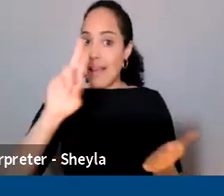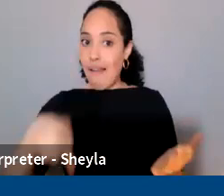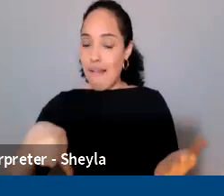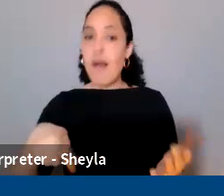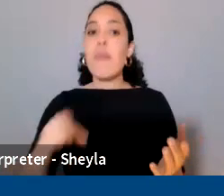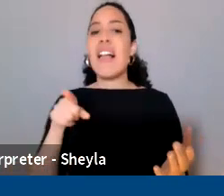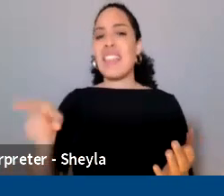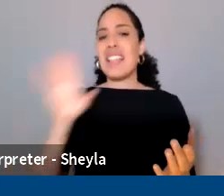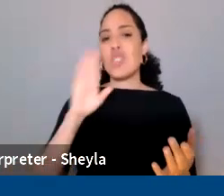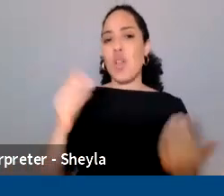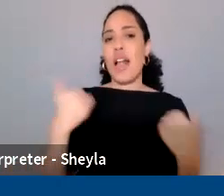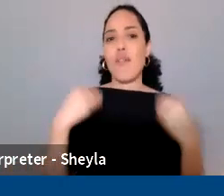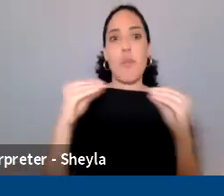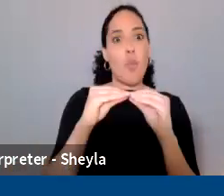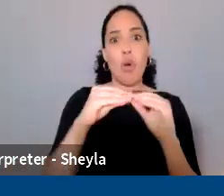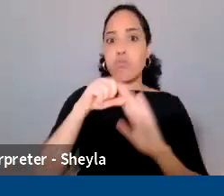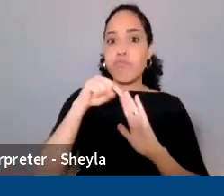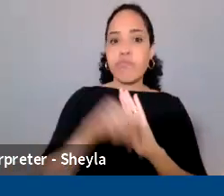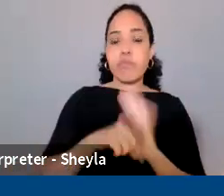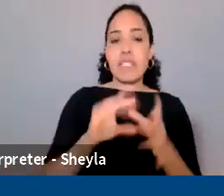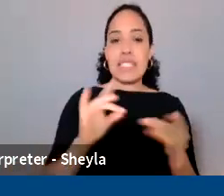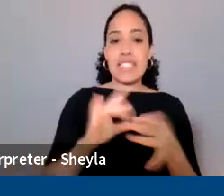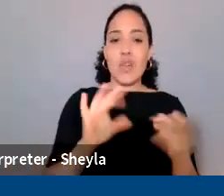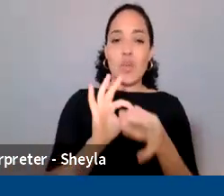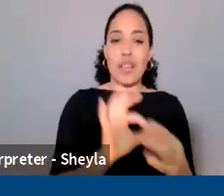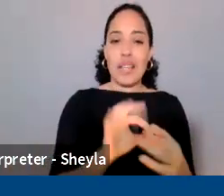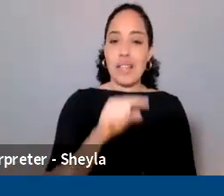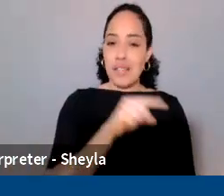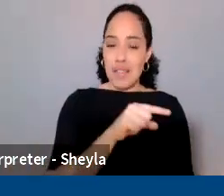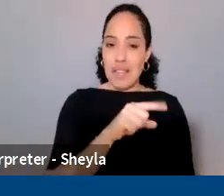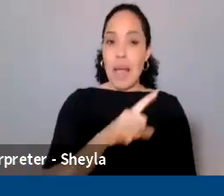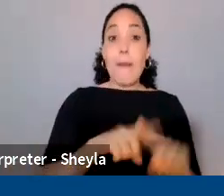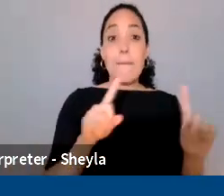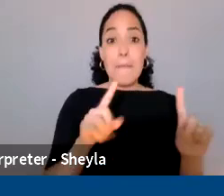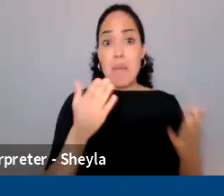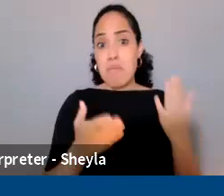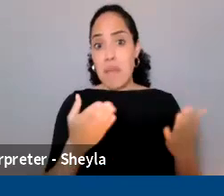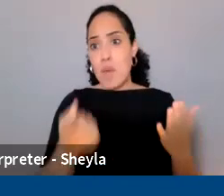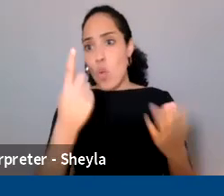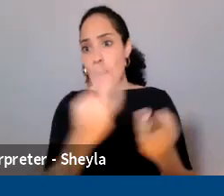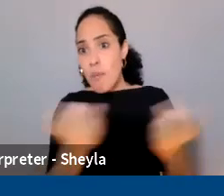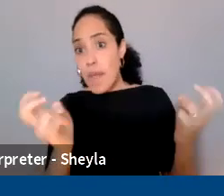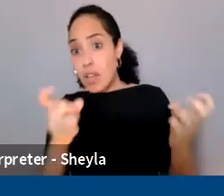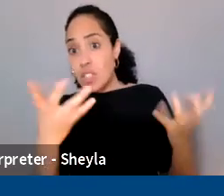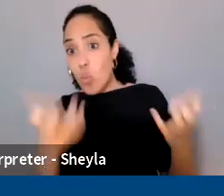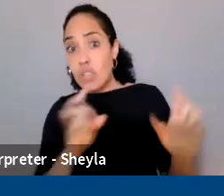didn't know real quickly if one of our panelists wants to talk about burn scars real quick